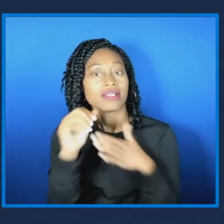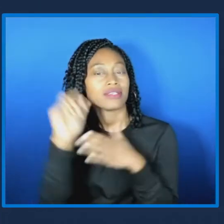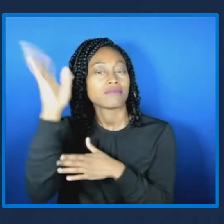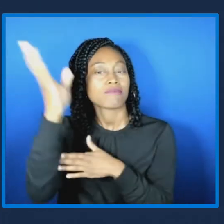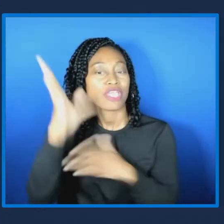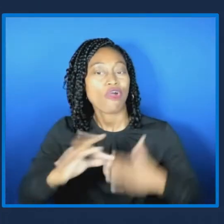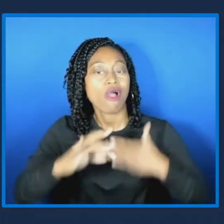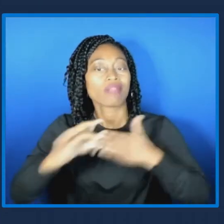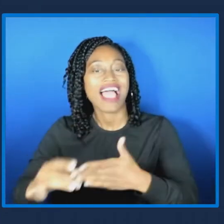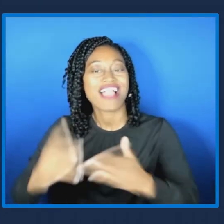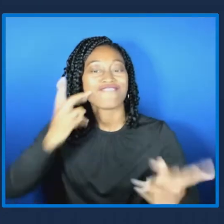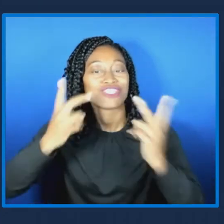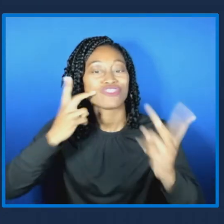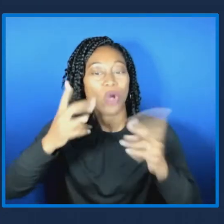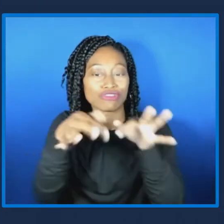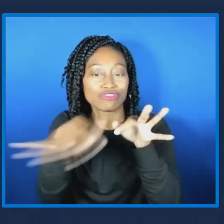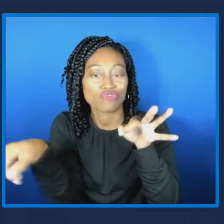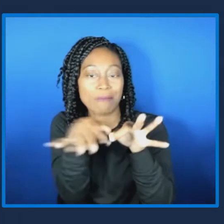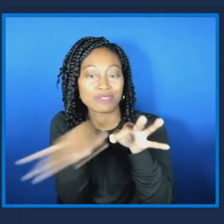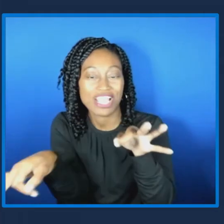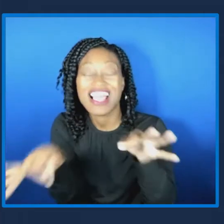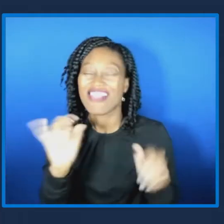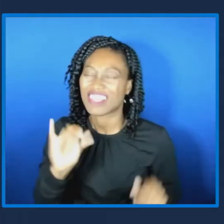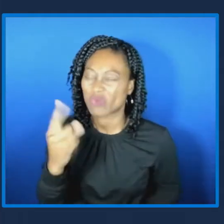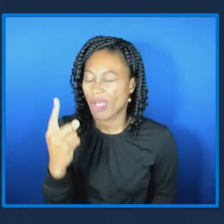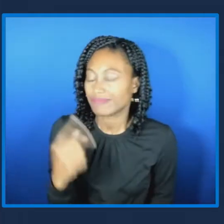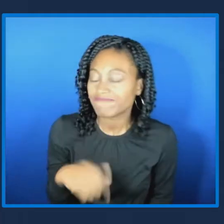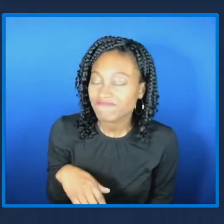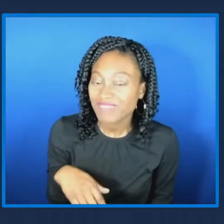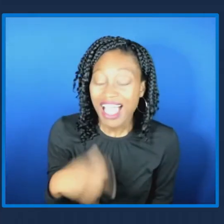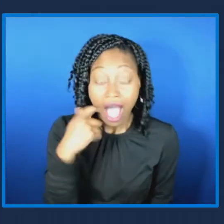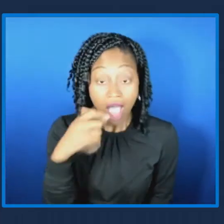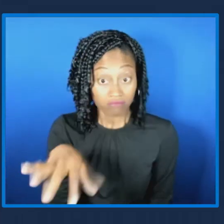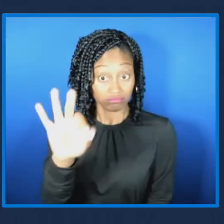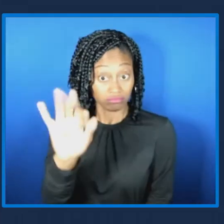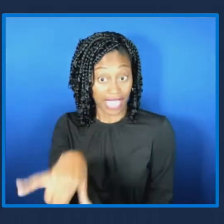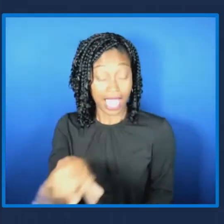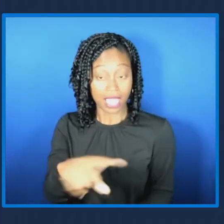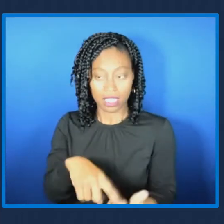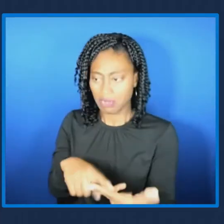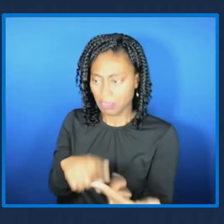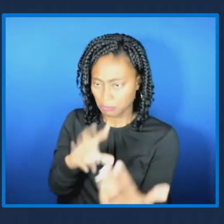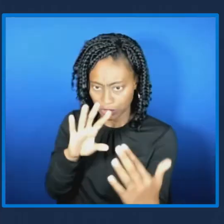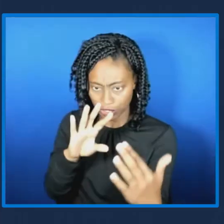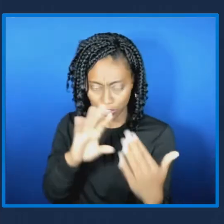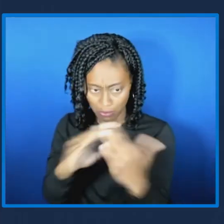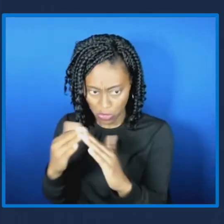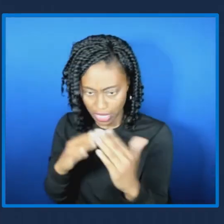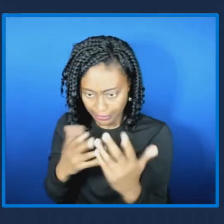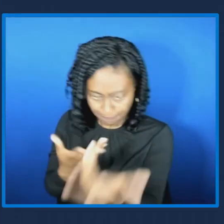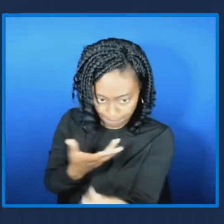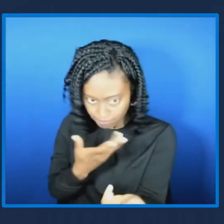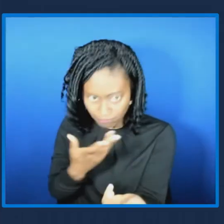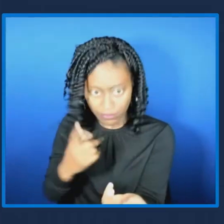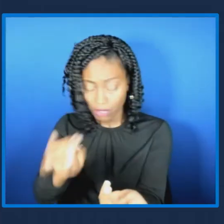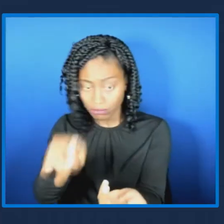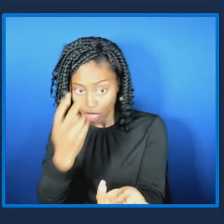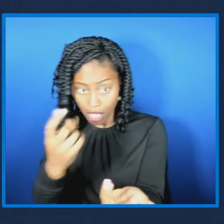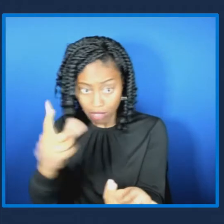So after I discovered this, I went to the community of blind and low vision folks and they gave me some advice.